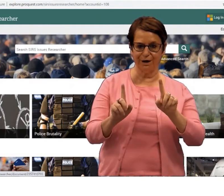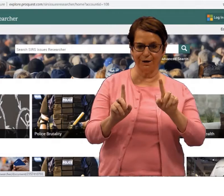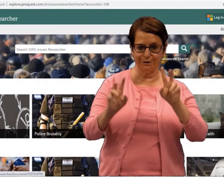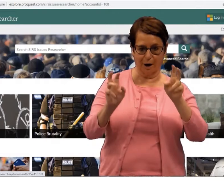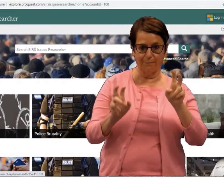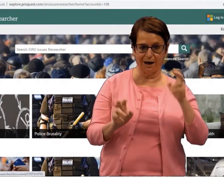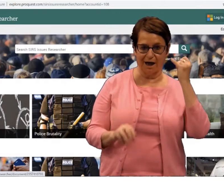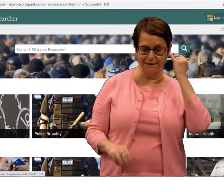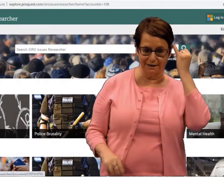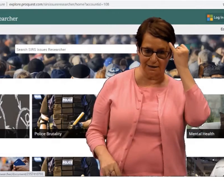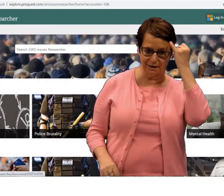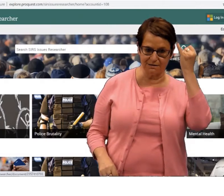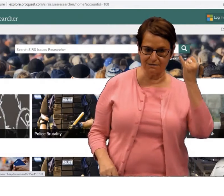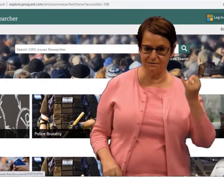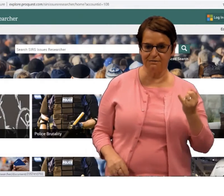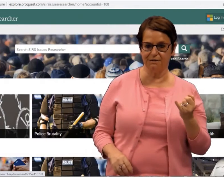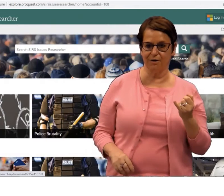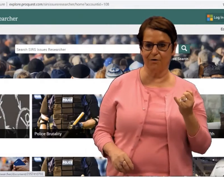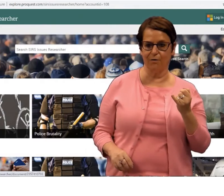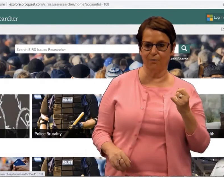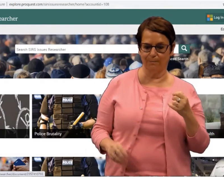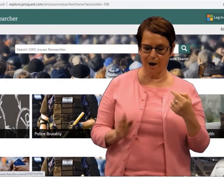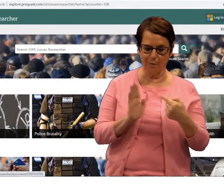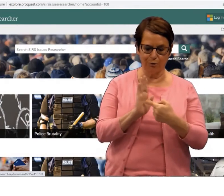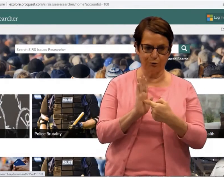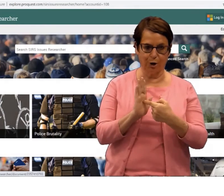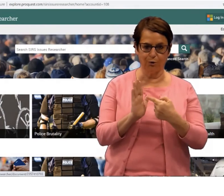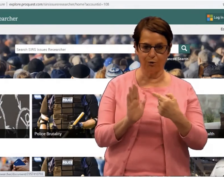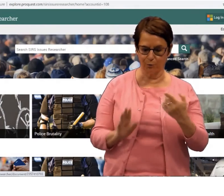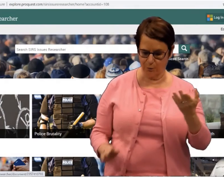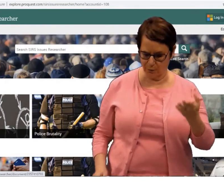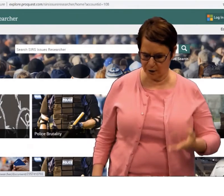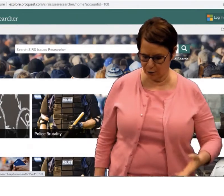You can browse for different topic ideas. I'm going to show you.